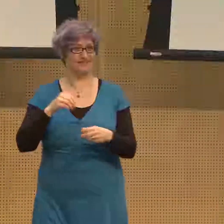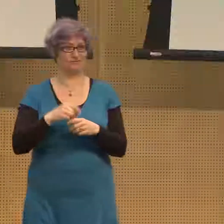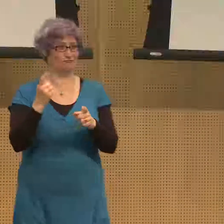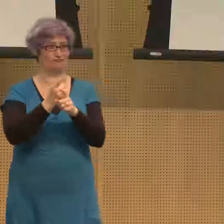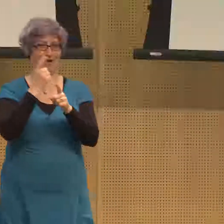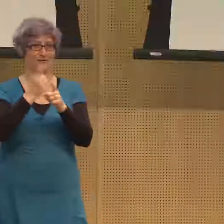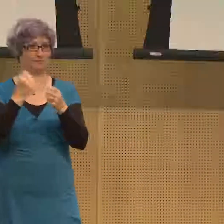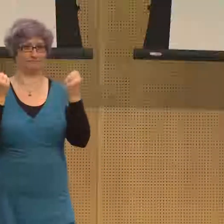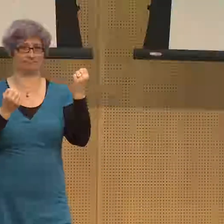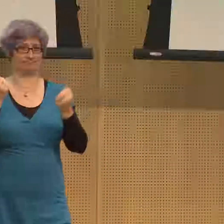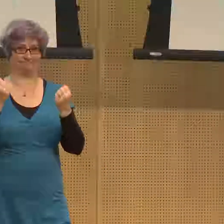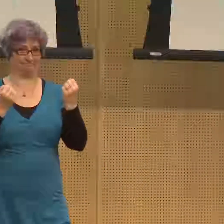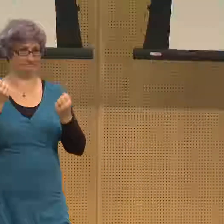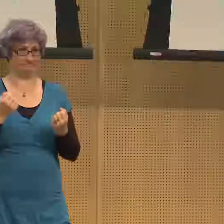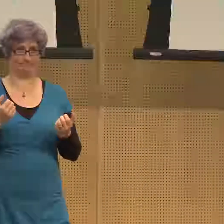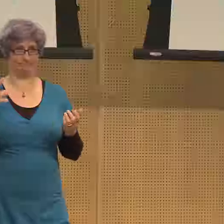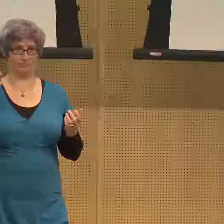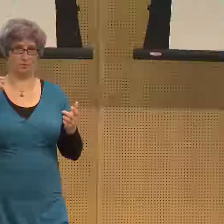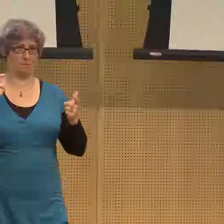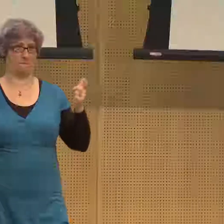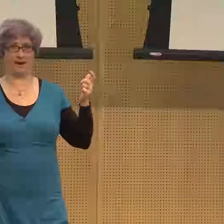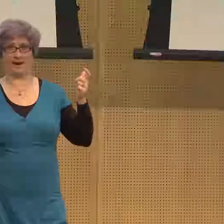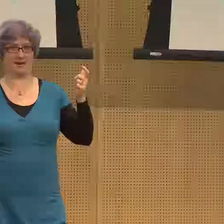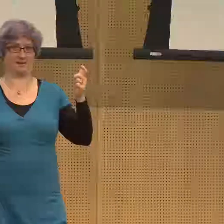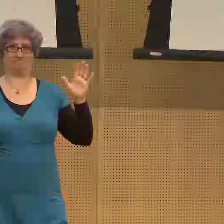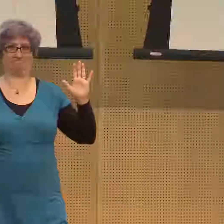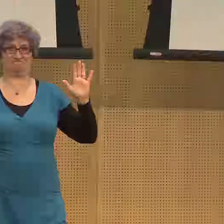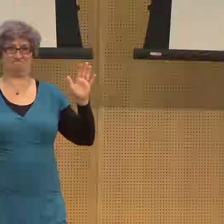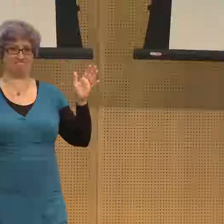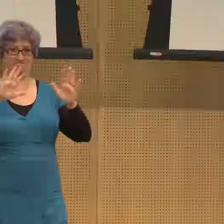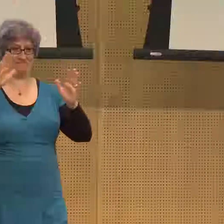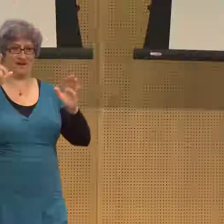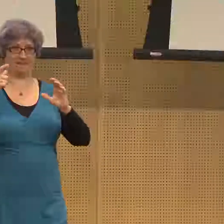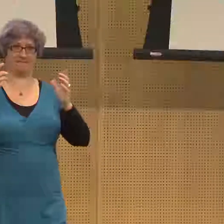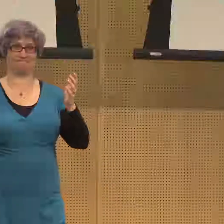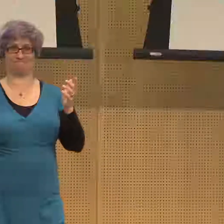My siblings were 12 and 14.